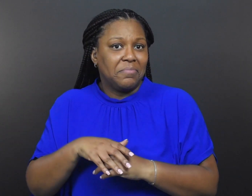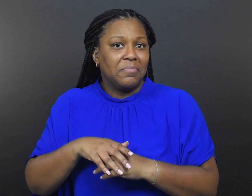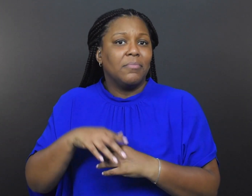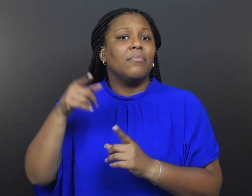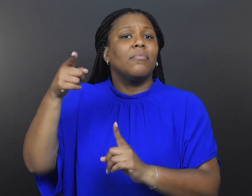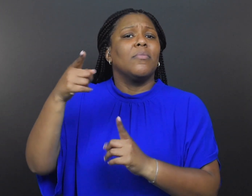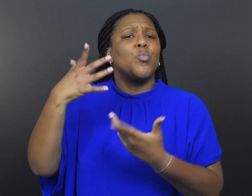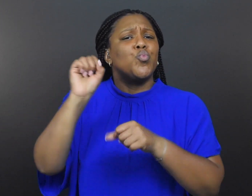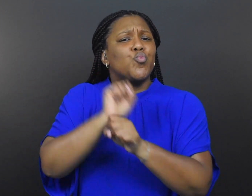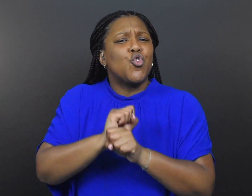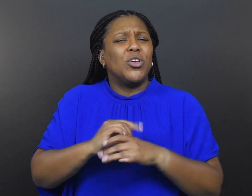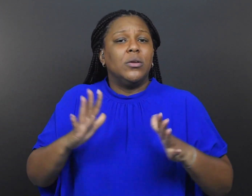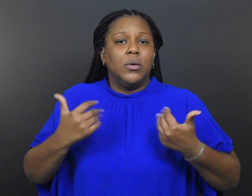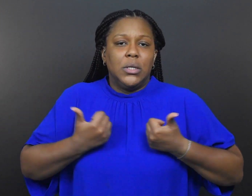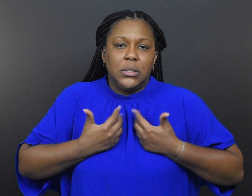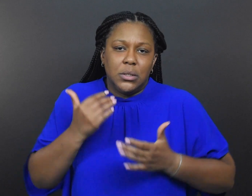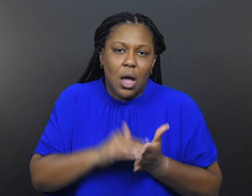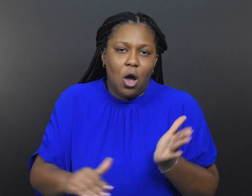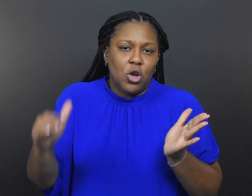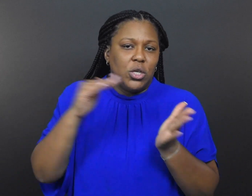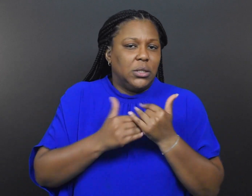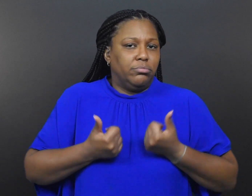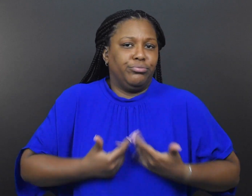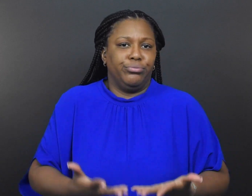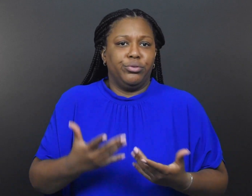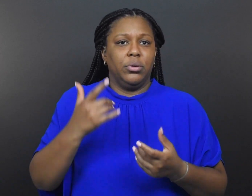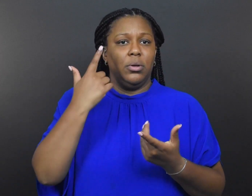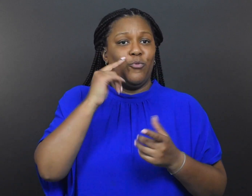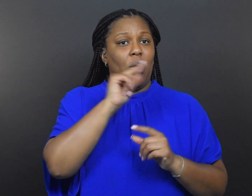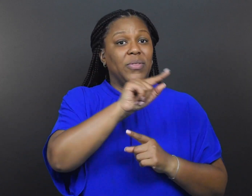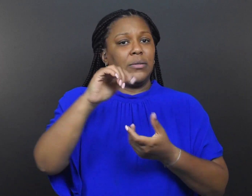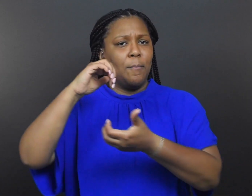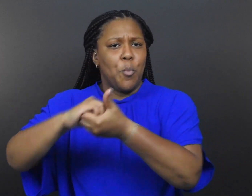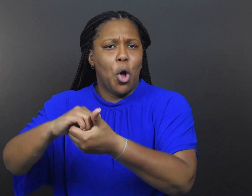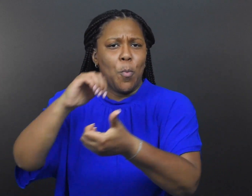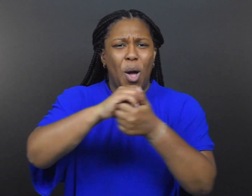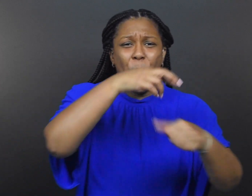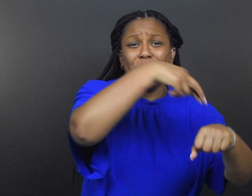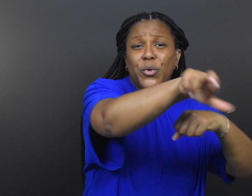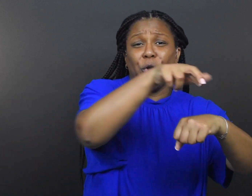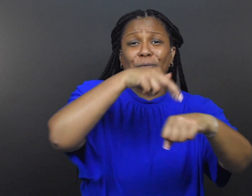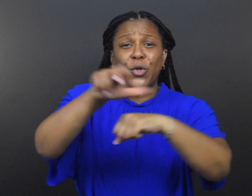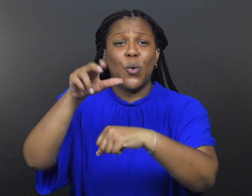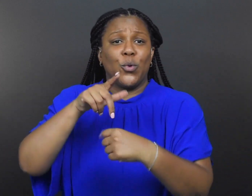They also worked tirelessly with these partners to refer those to the shelter